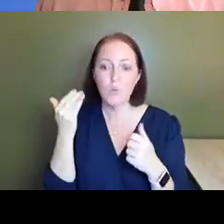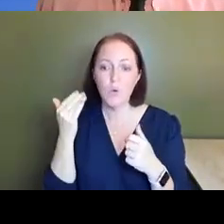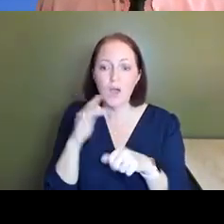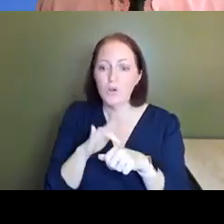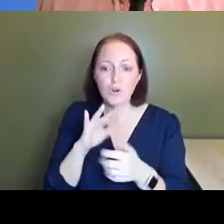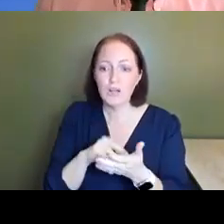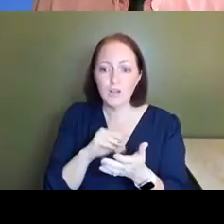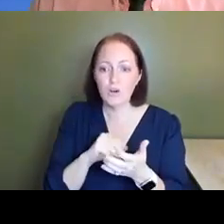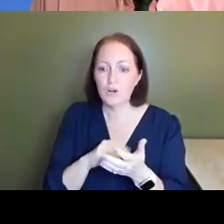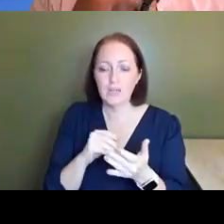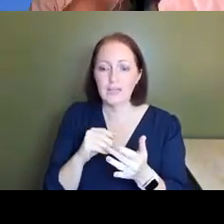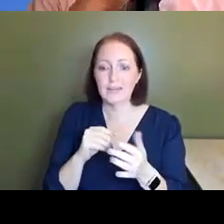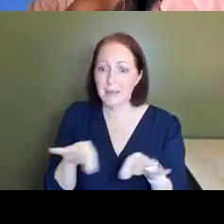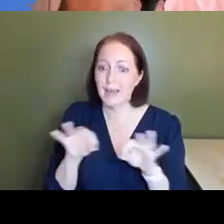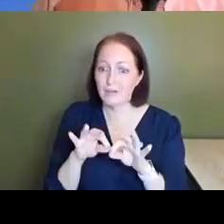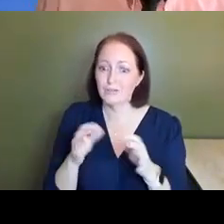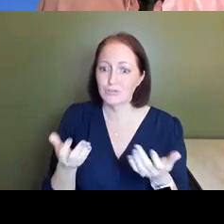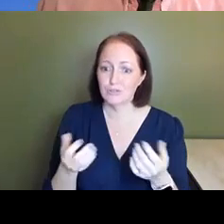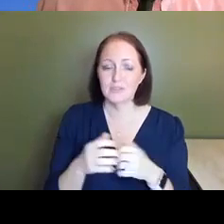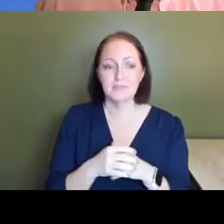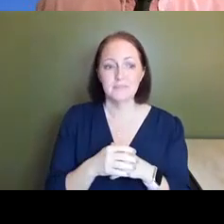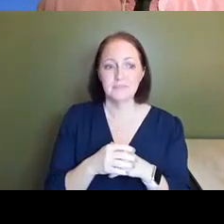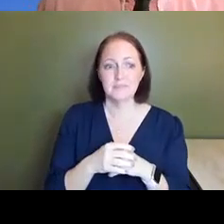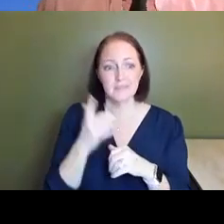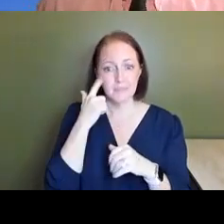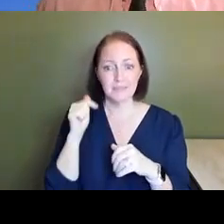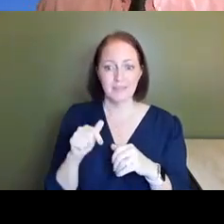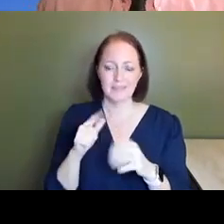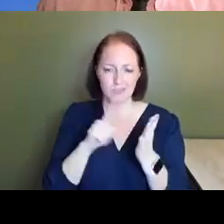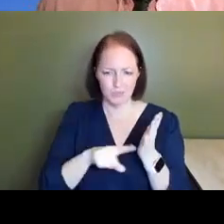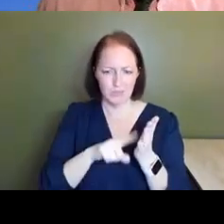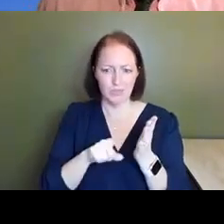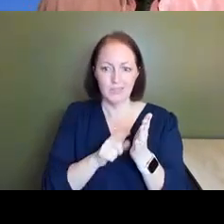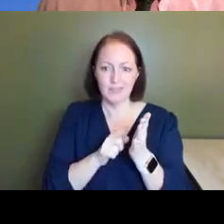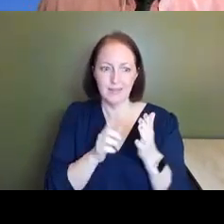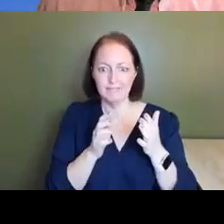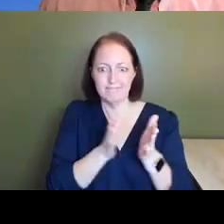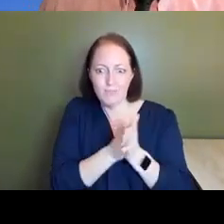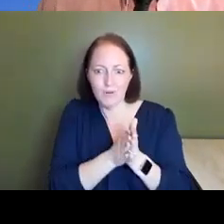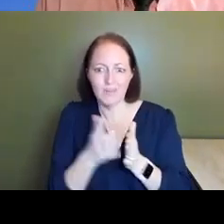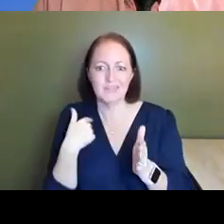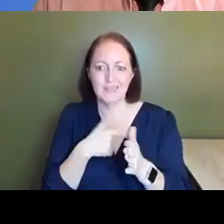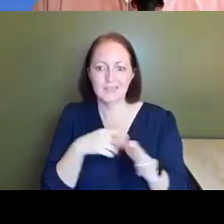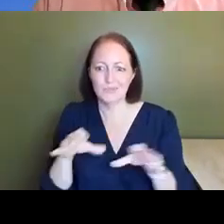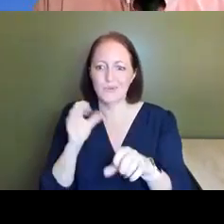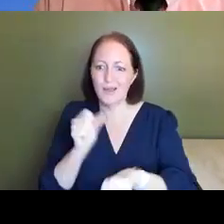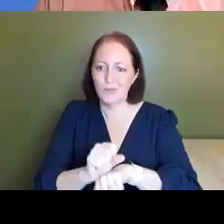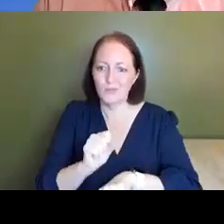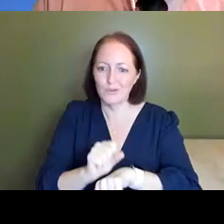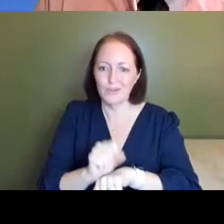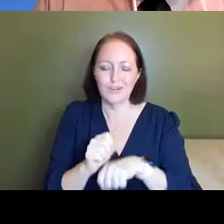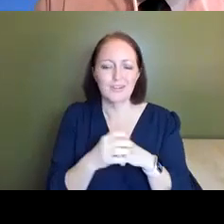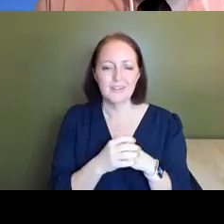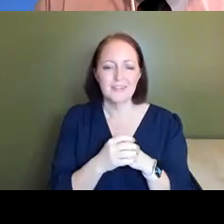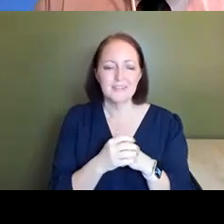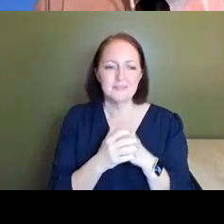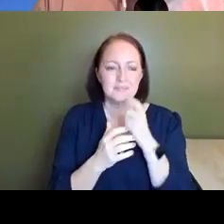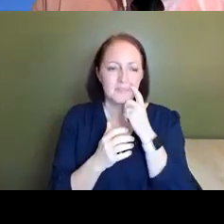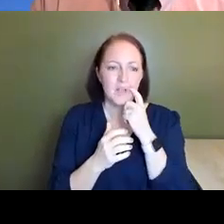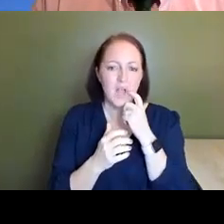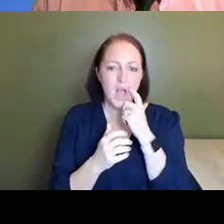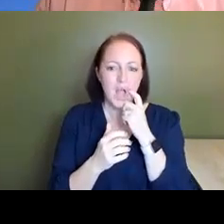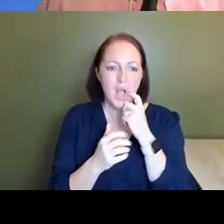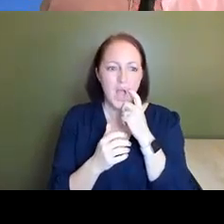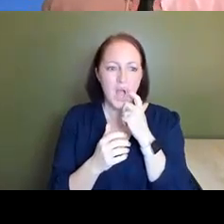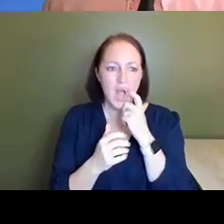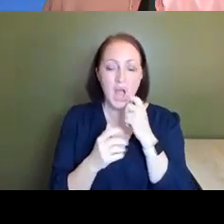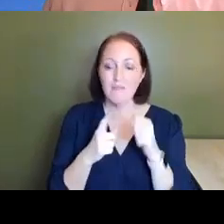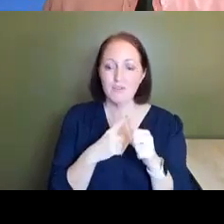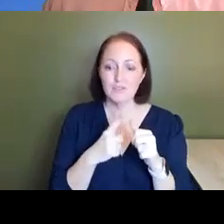matters. Since this is the research that motivates us to do our work. First of all brain science